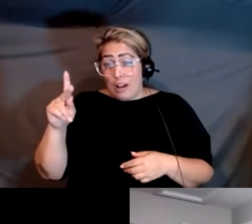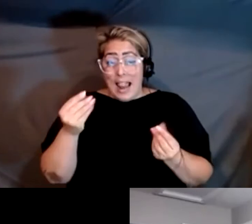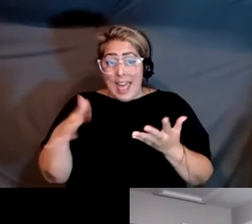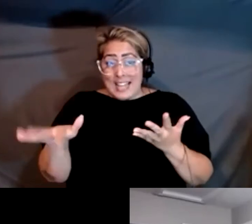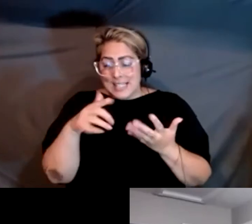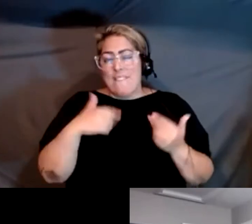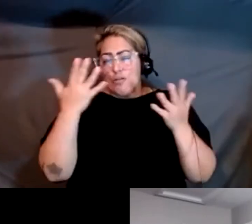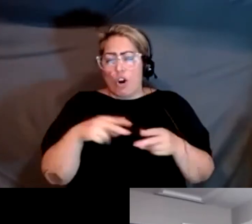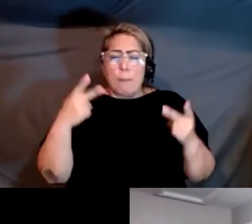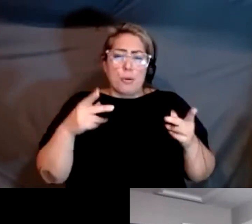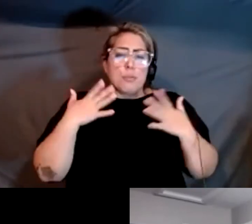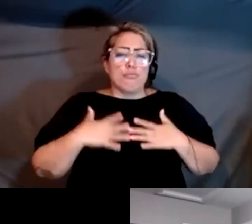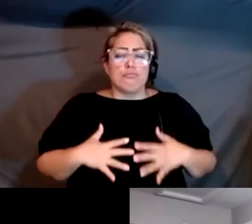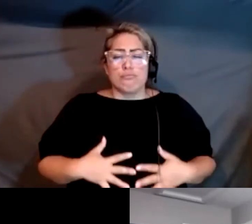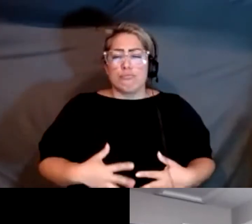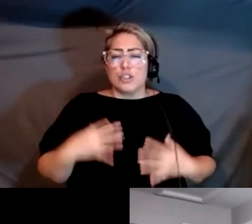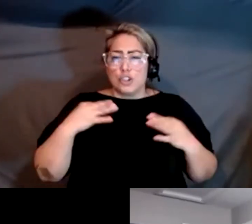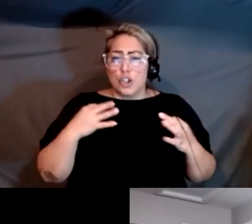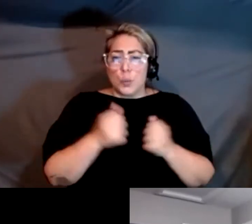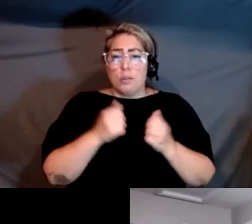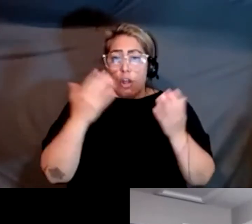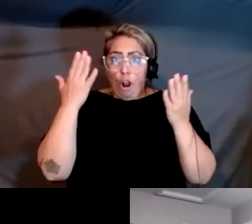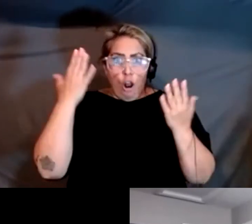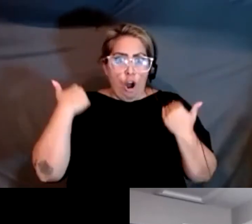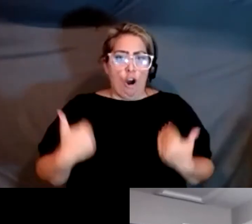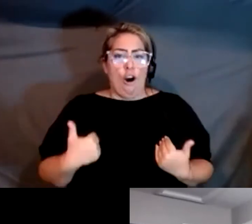dark Black hair. Great to be here today. I will let